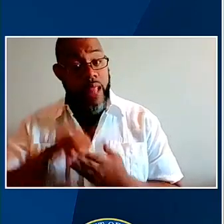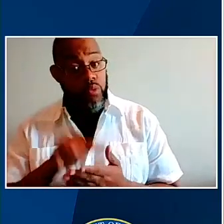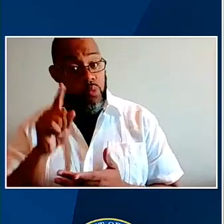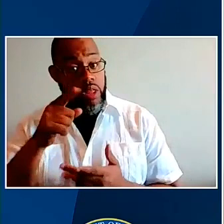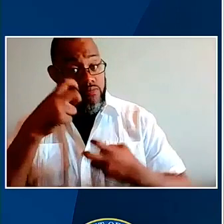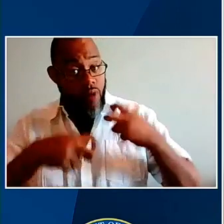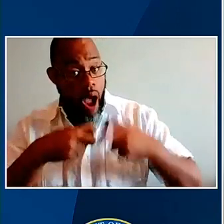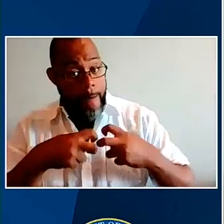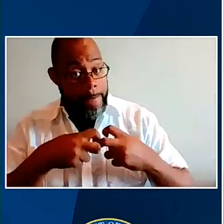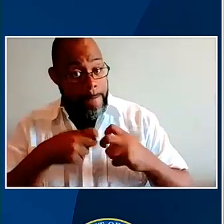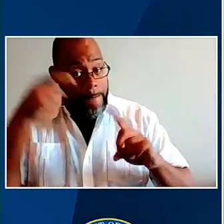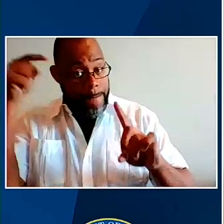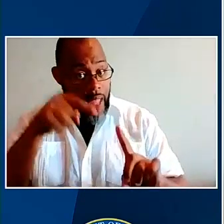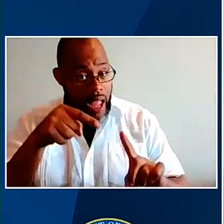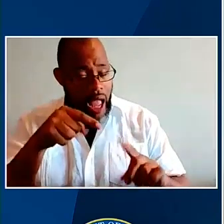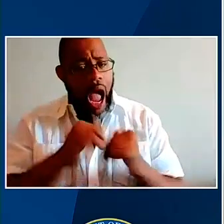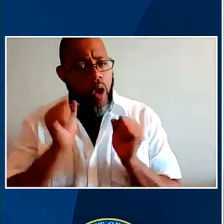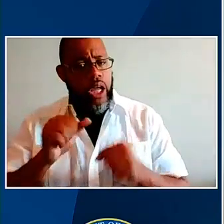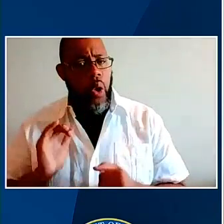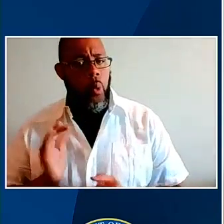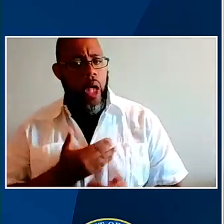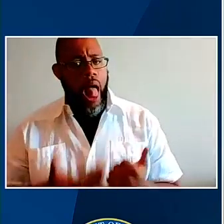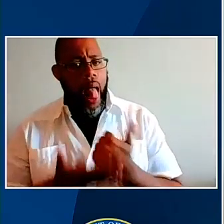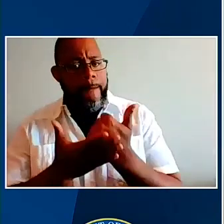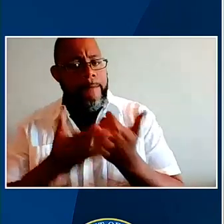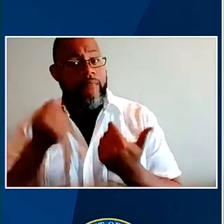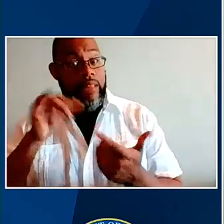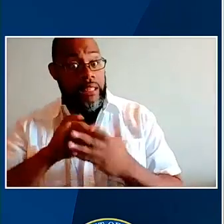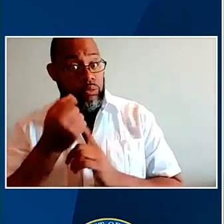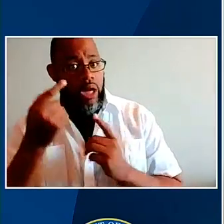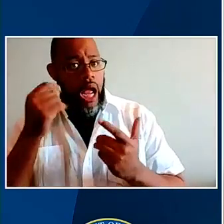lies? How can we help? If that's the case, how can we continue to